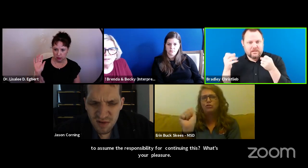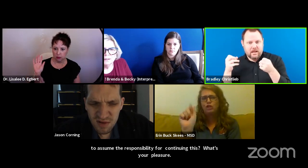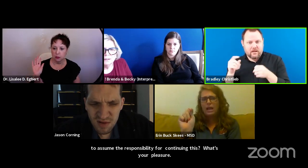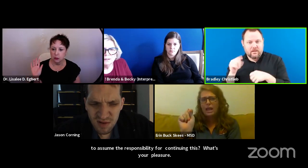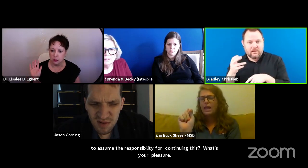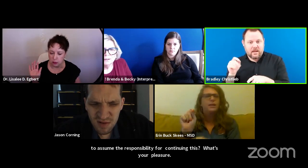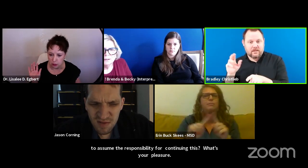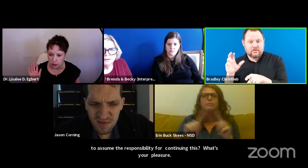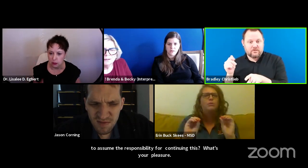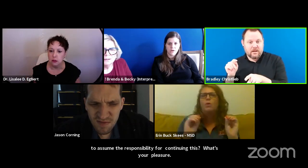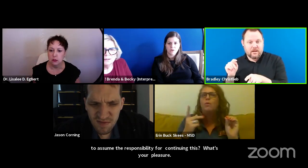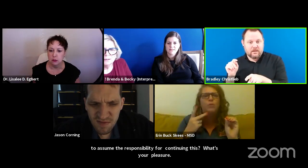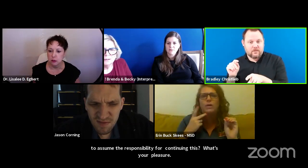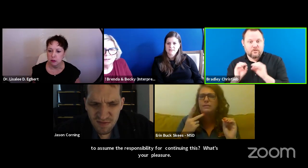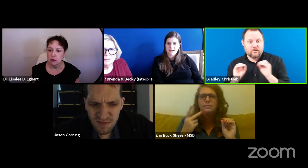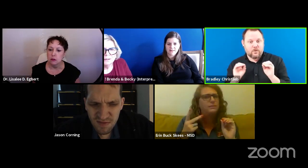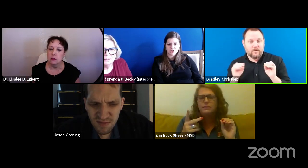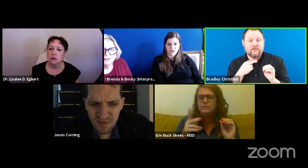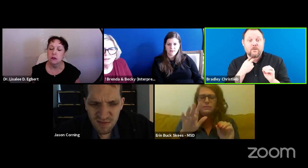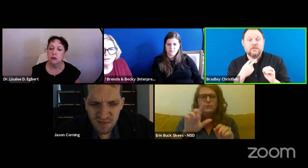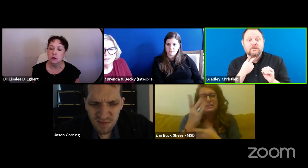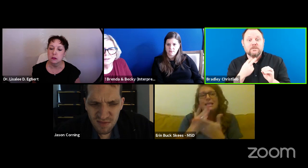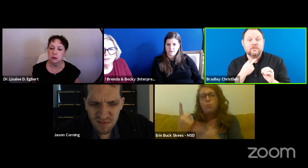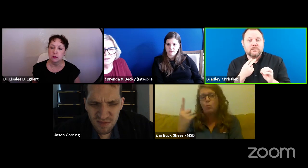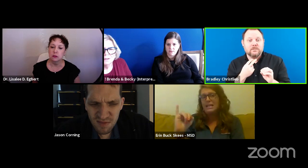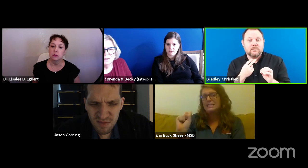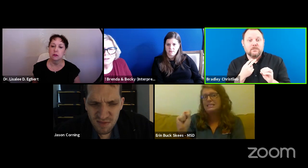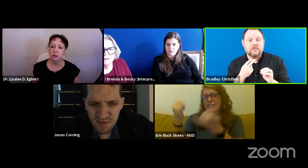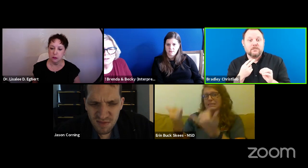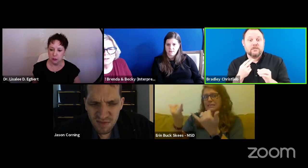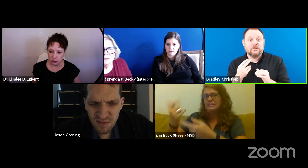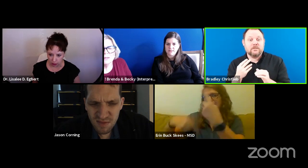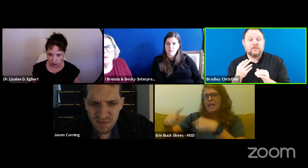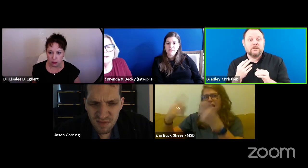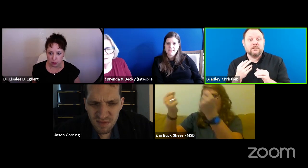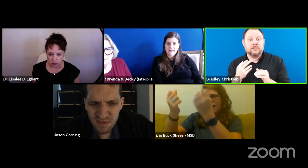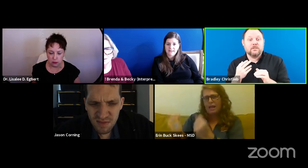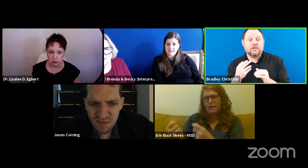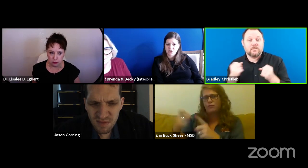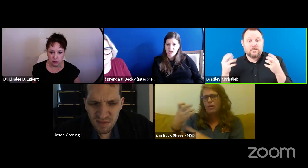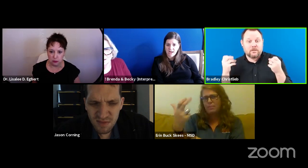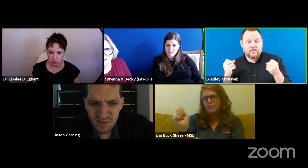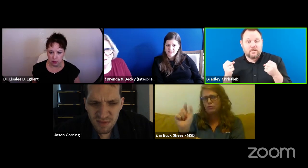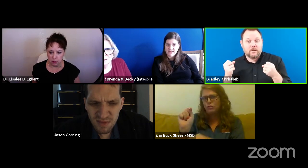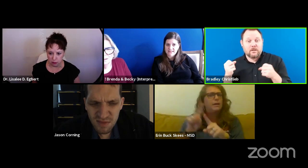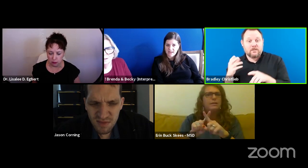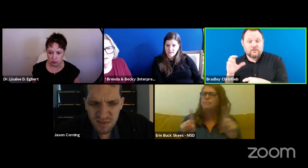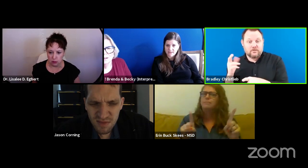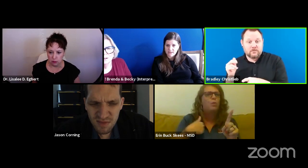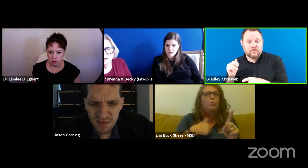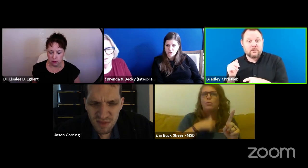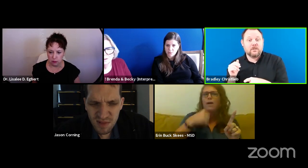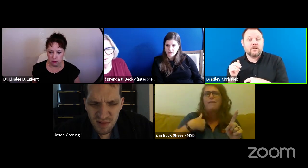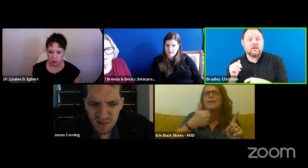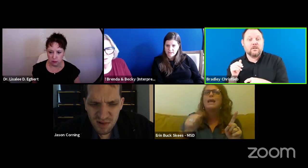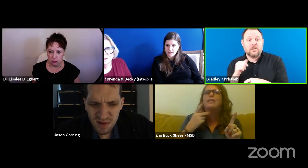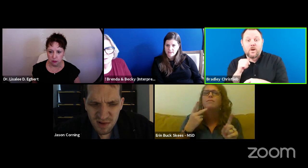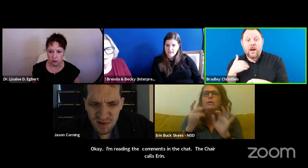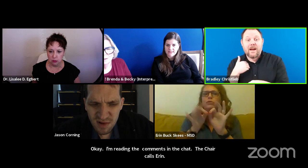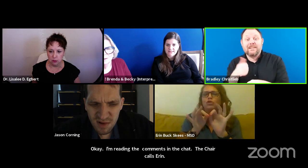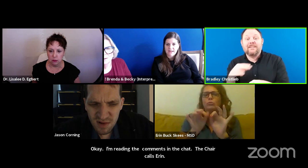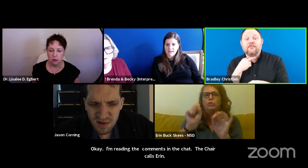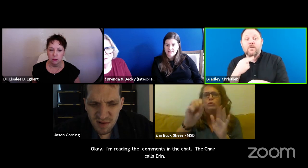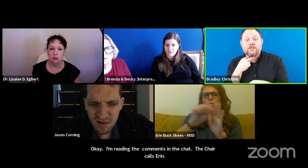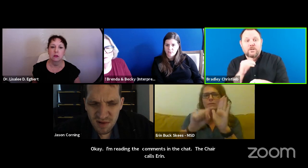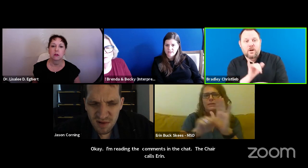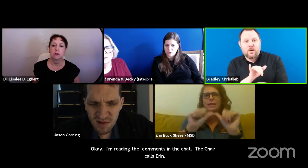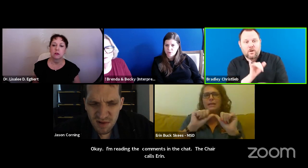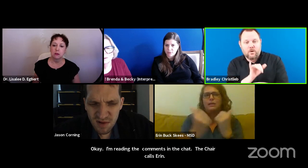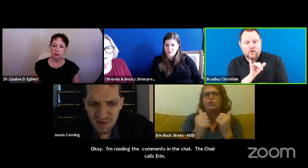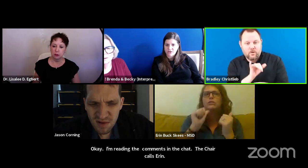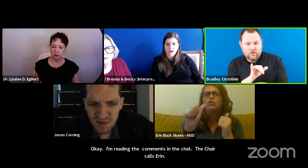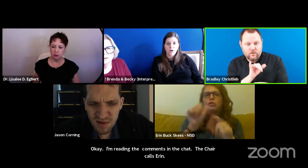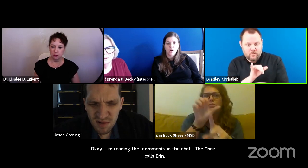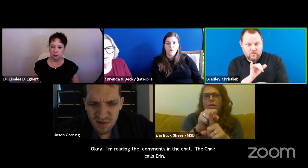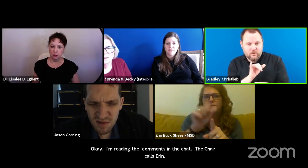Someone is signing the chat, but it is not voice interpreted from the chat.